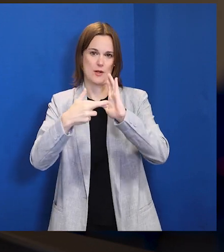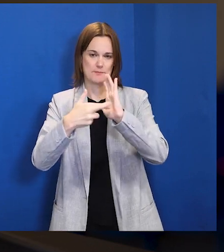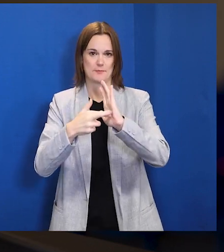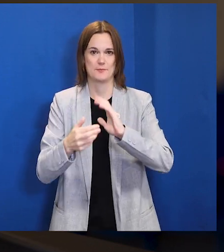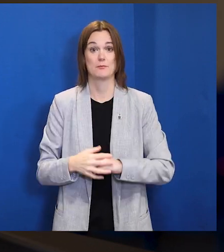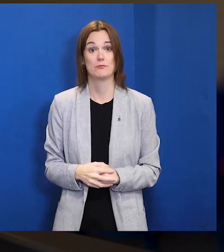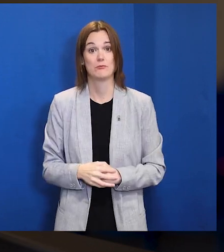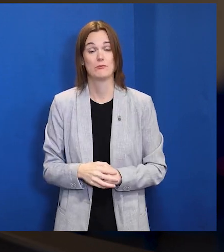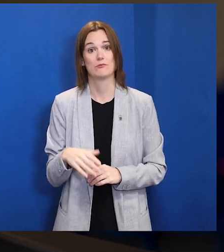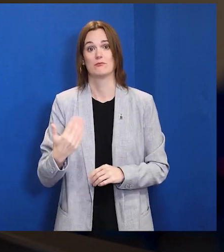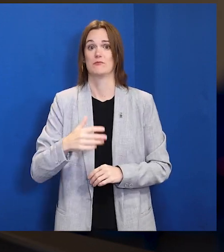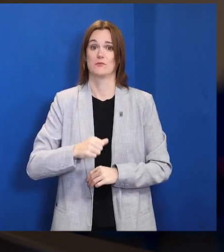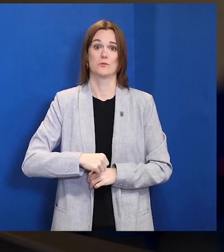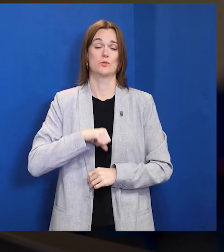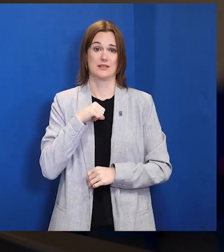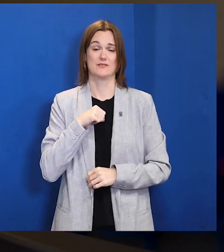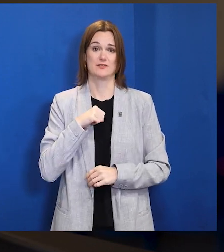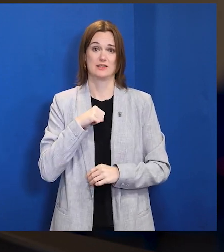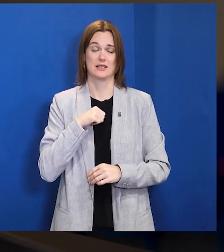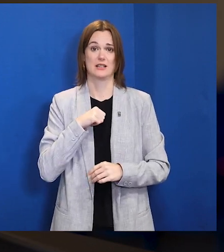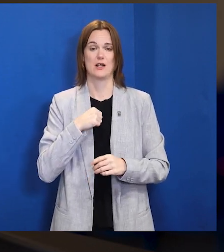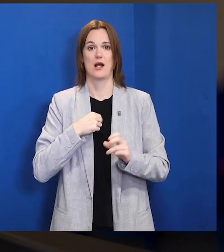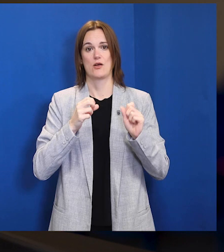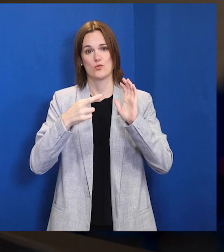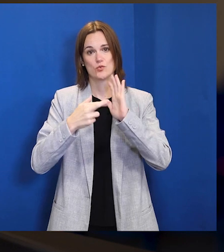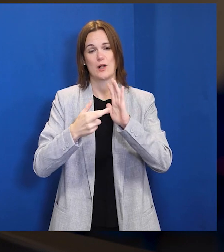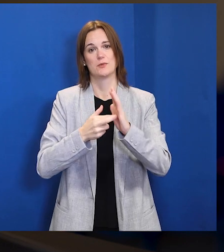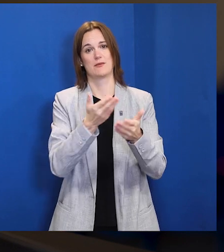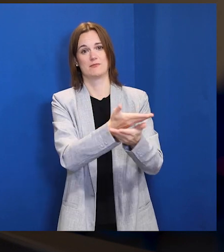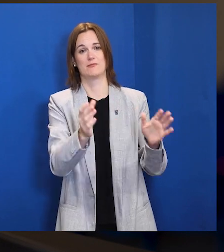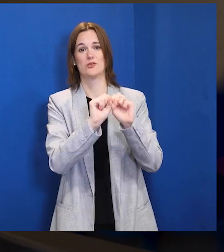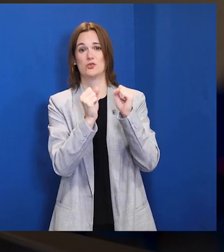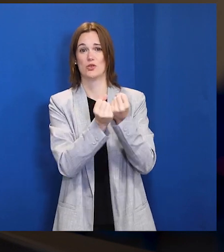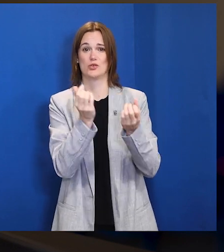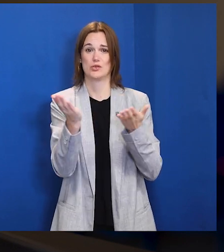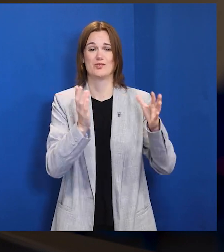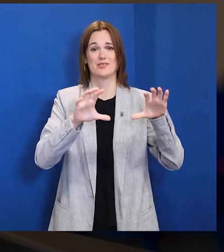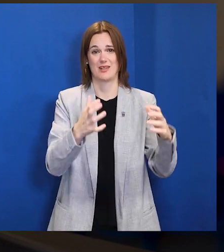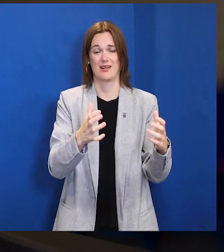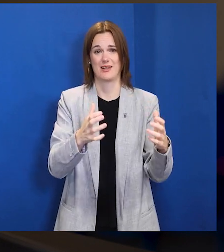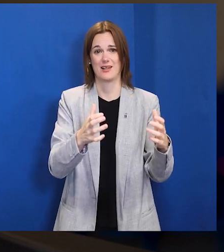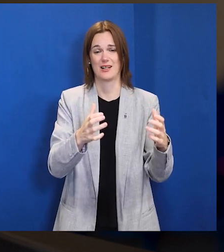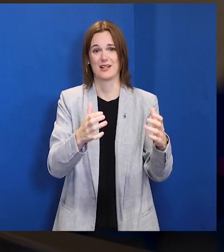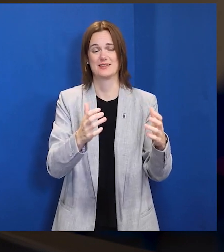in to be class representative. That too, was a great privilege to be able to speak on behalf of the social